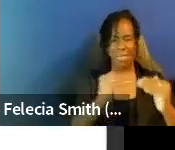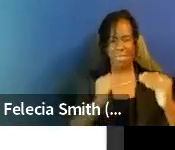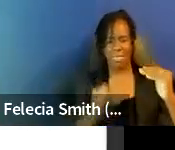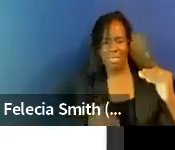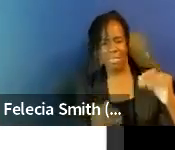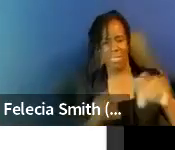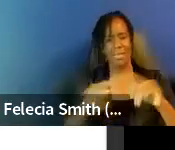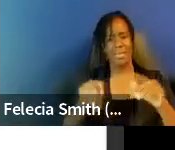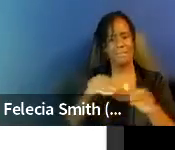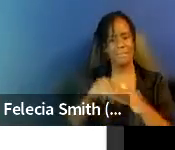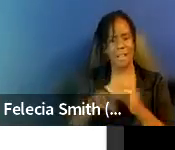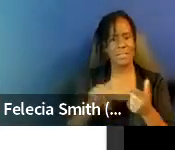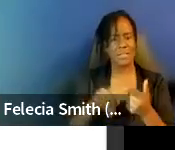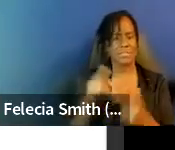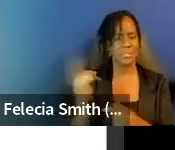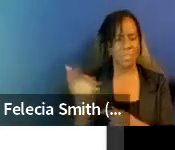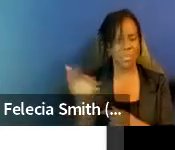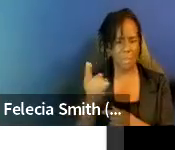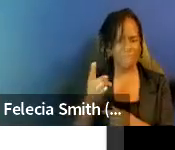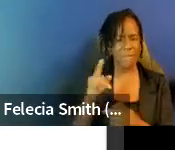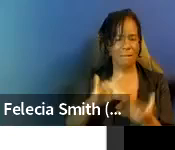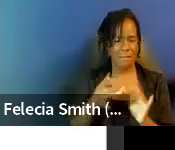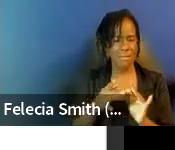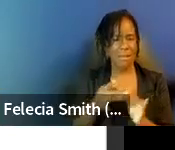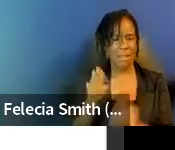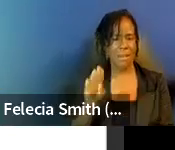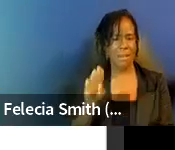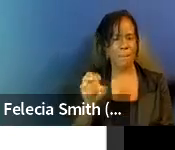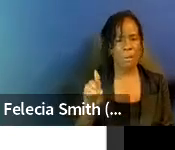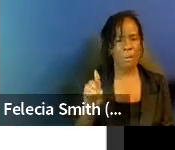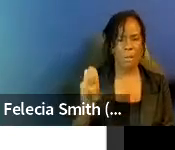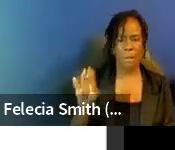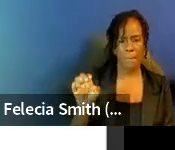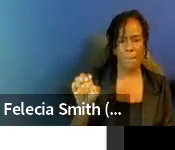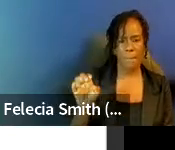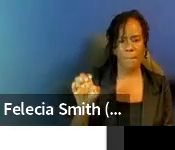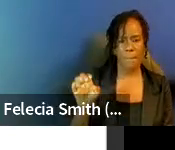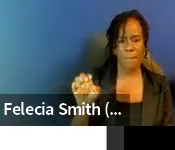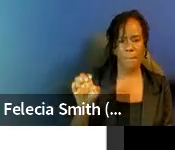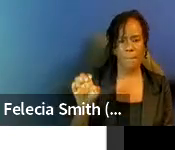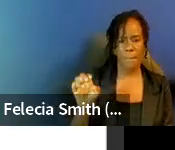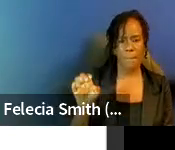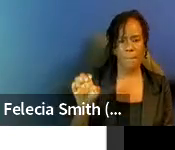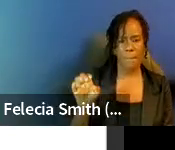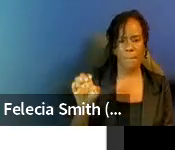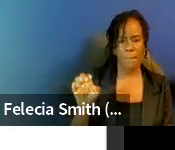creating cultural tailoring. So the first is this around